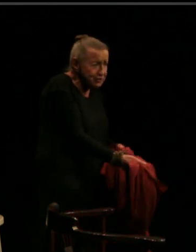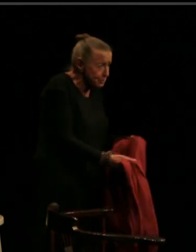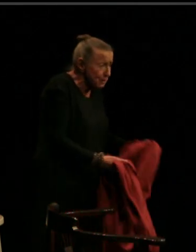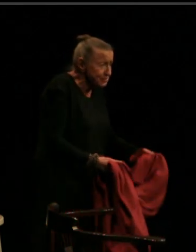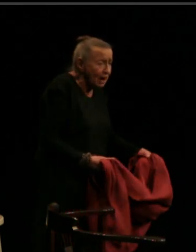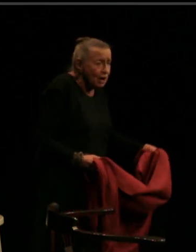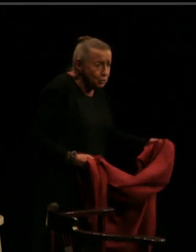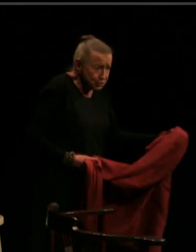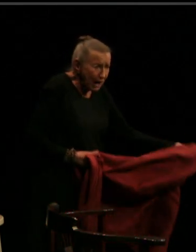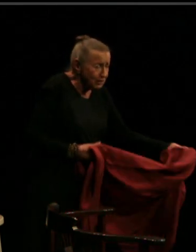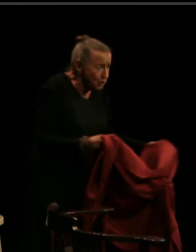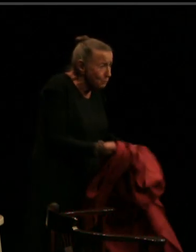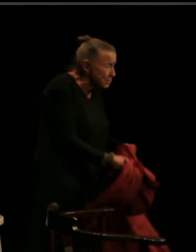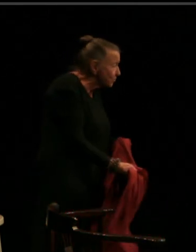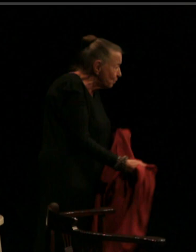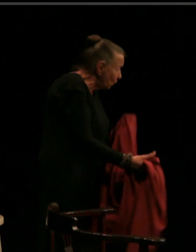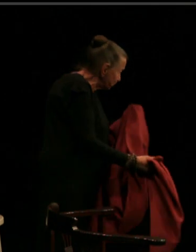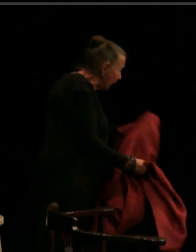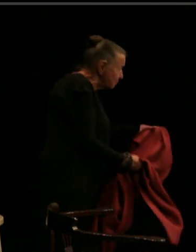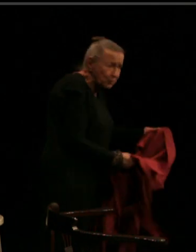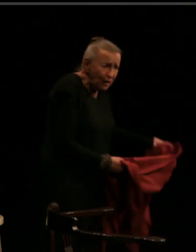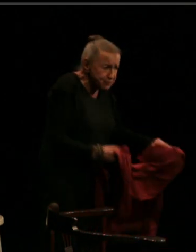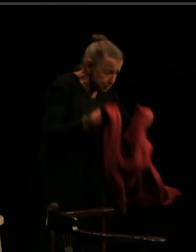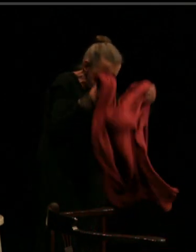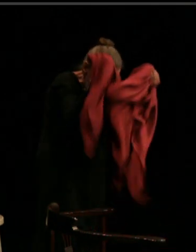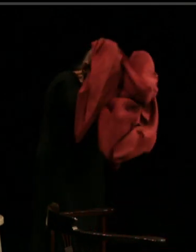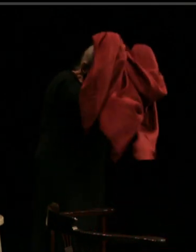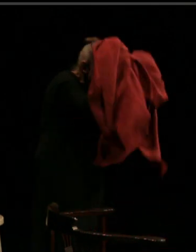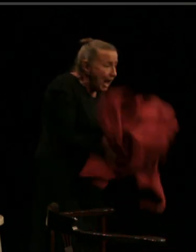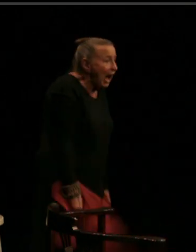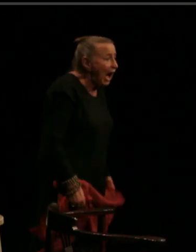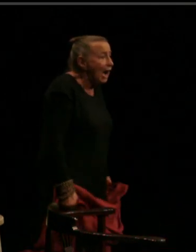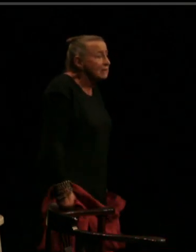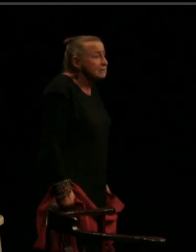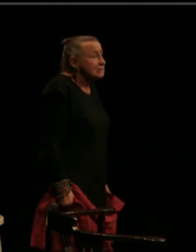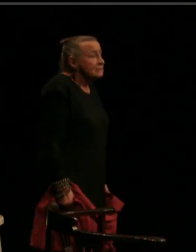So they fought close up, steel ringing, gave as good as they got.